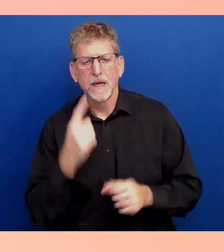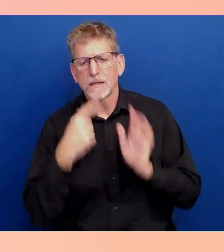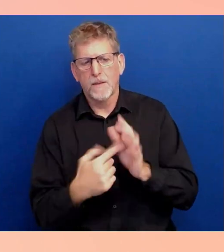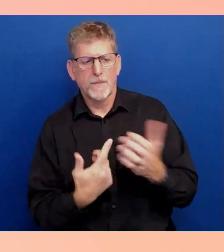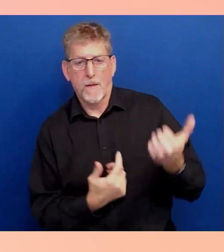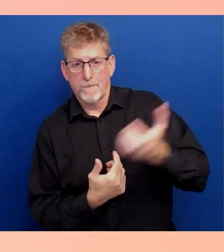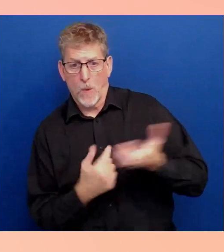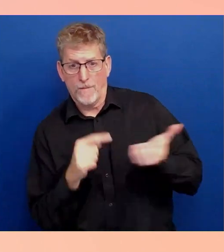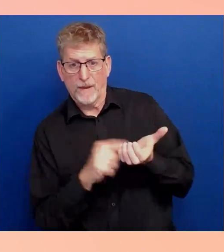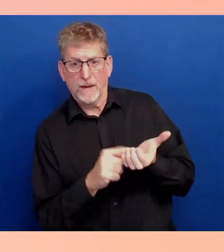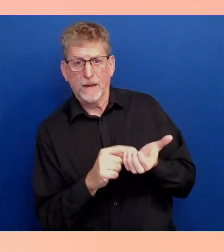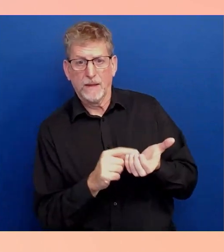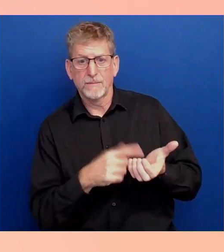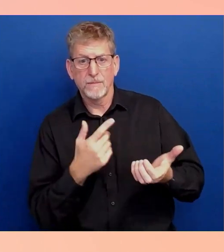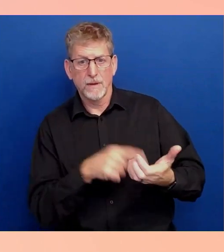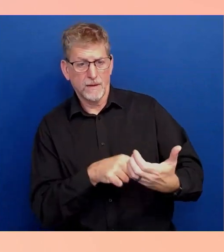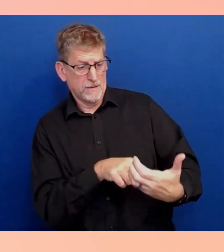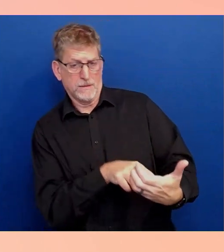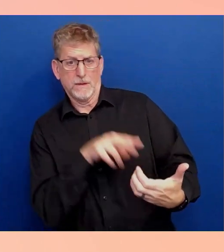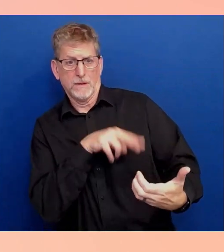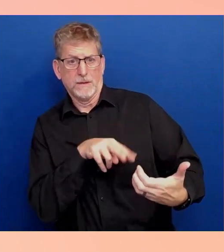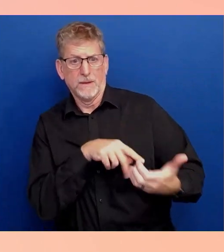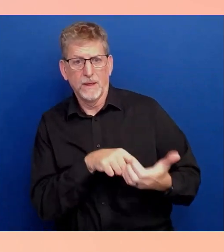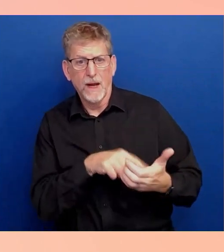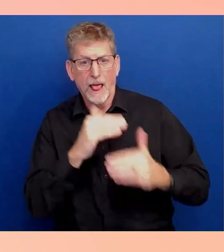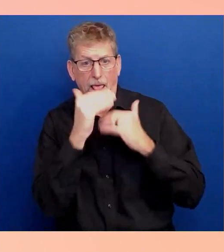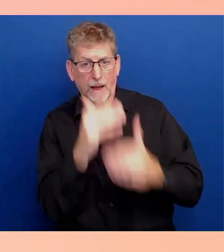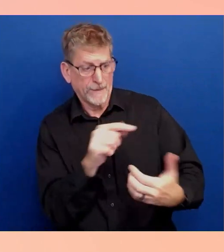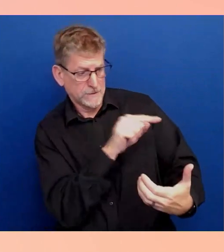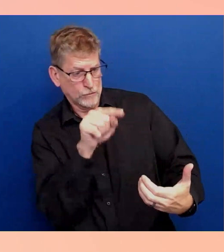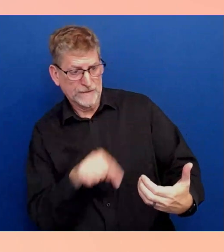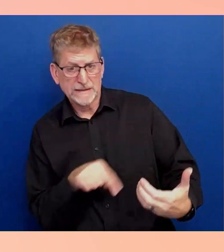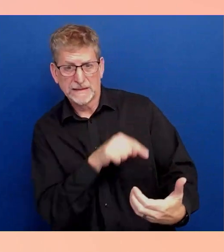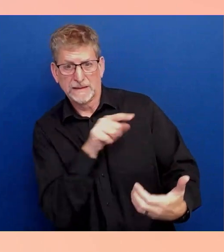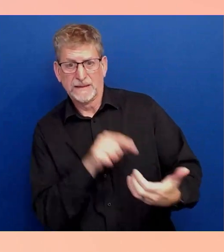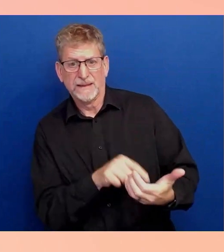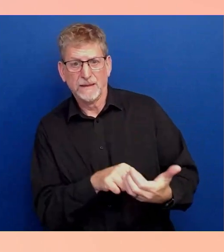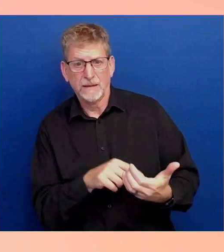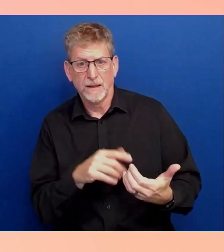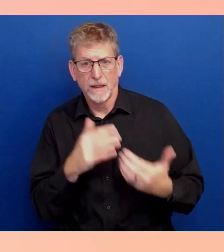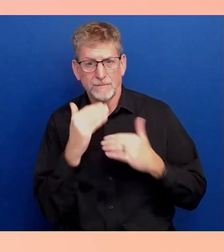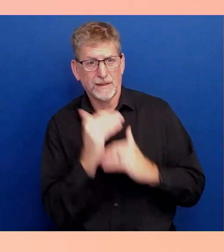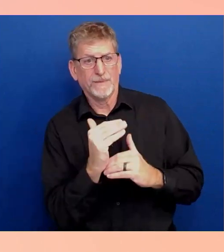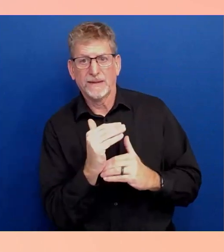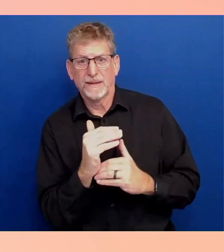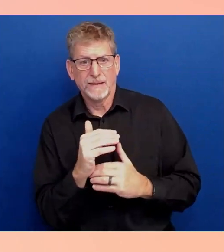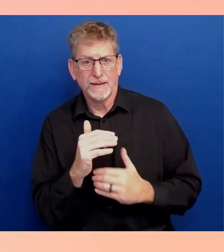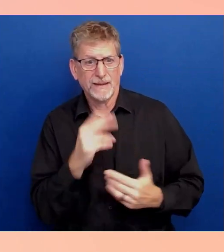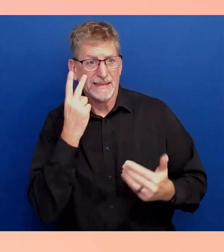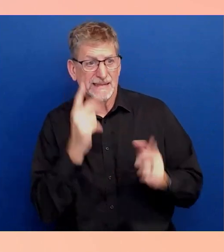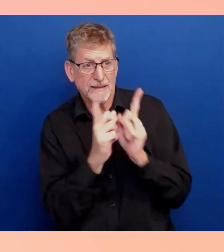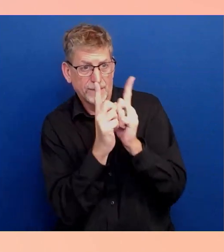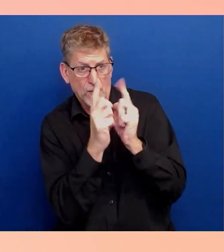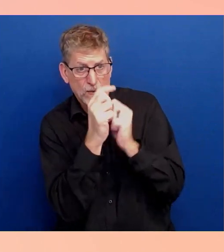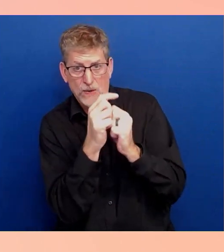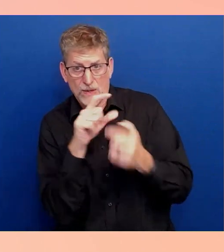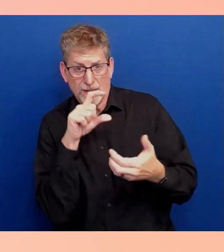Users on mobile want to be able to finish a task quickly within a few taps. Complexity can instill feelings of being overstimulated